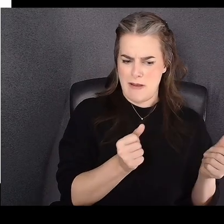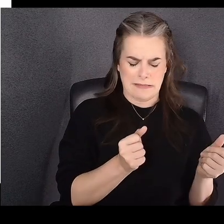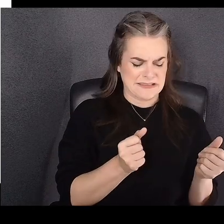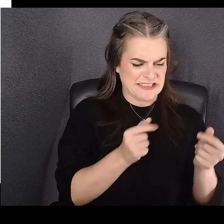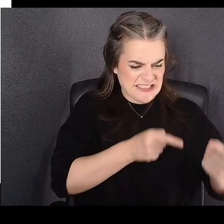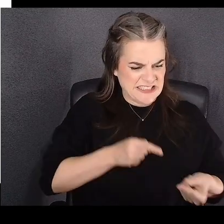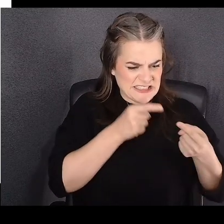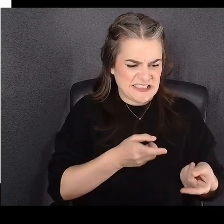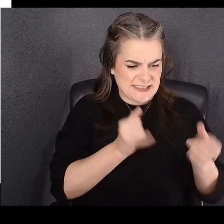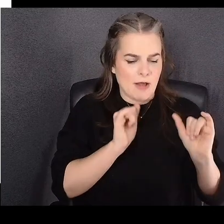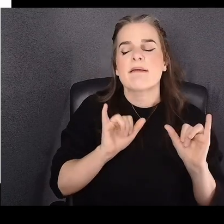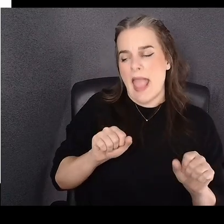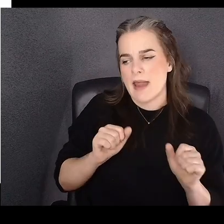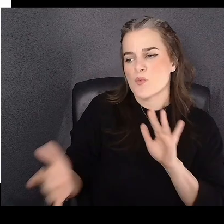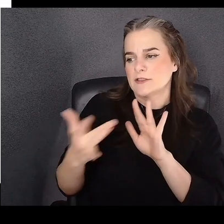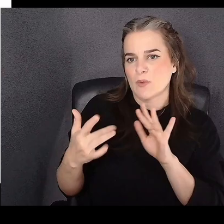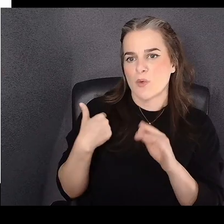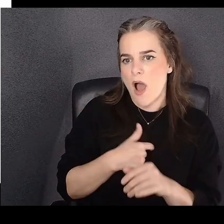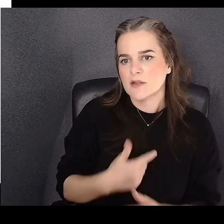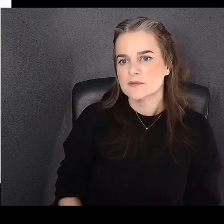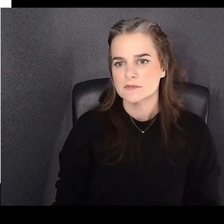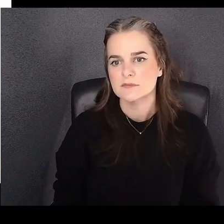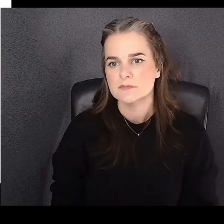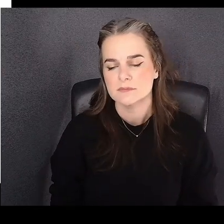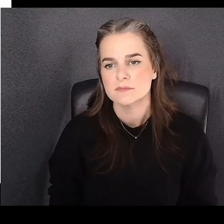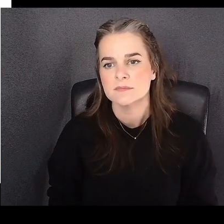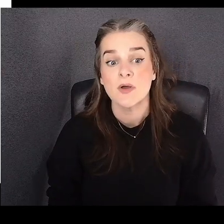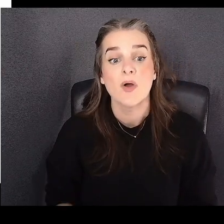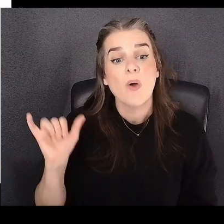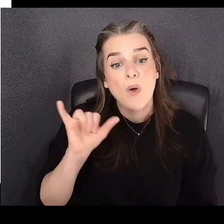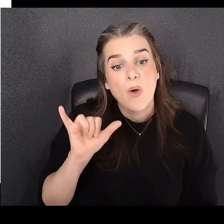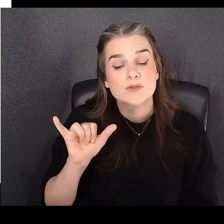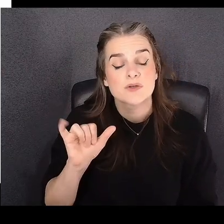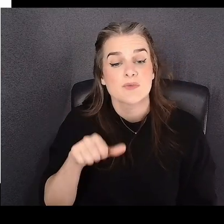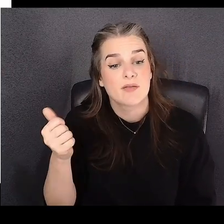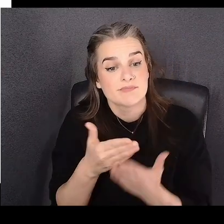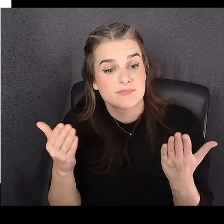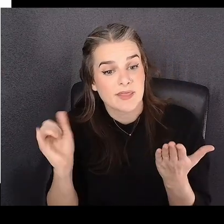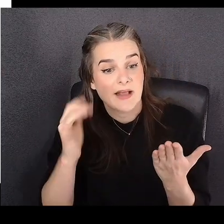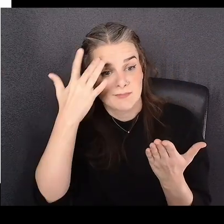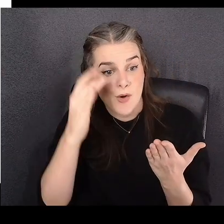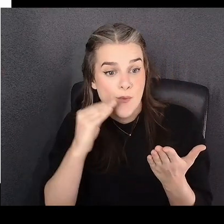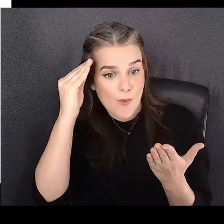As well as equipment setup-- so this is including our smart home devices, like our Alexa, your smart lights, your Ring